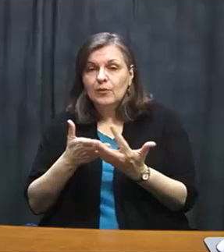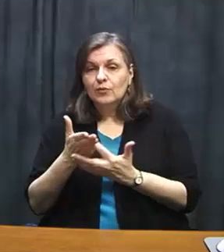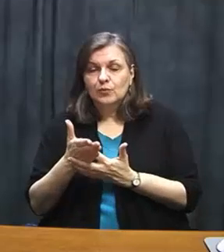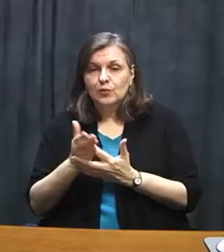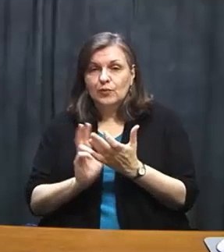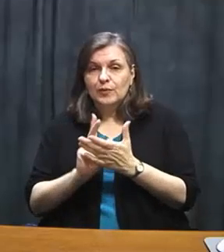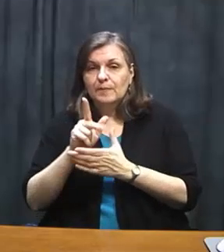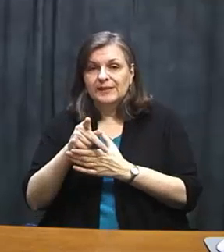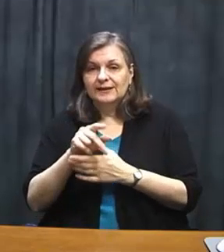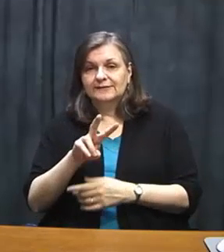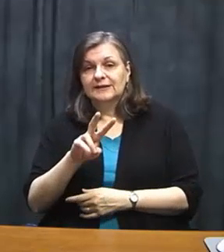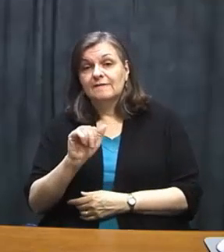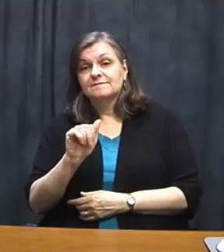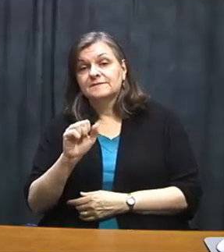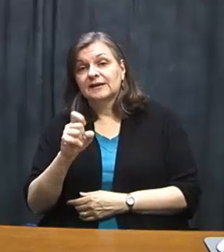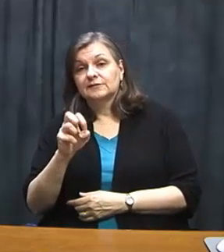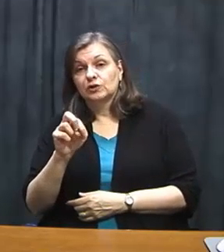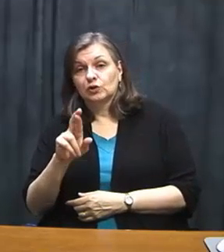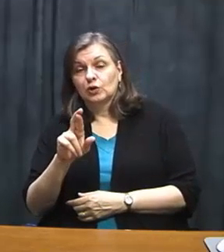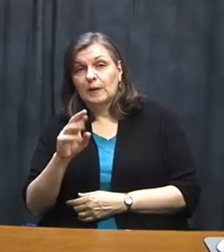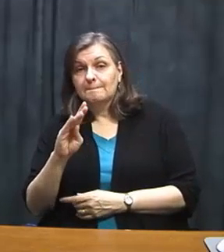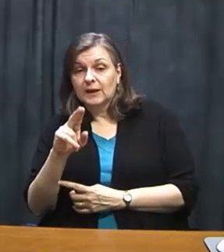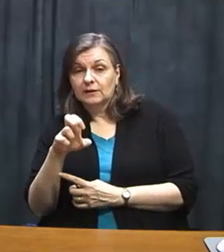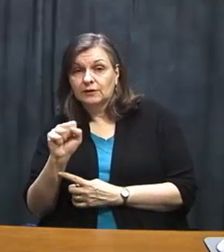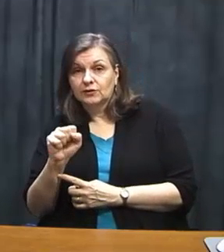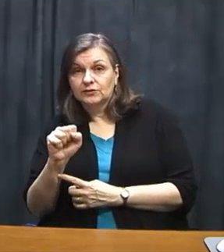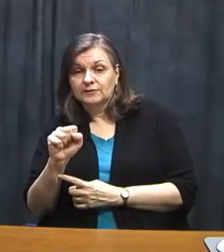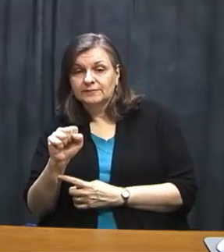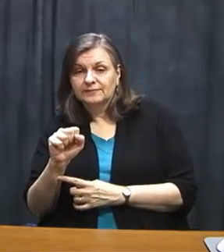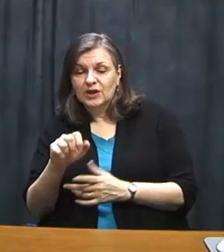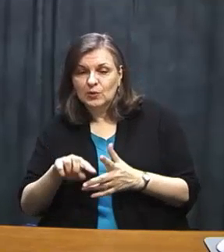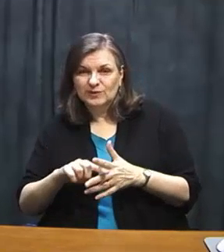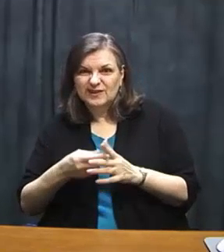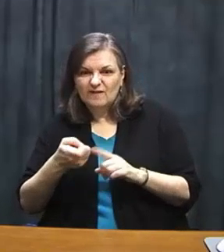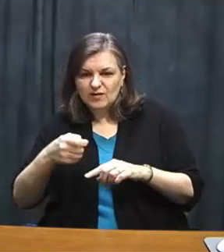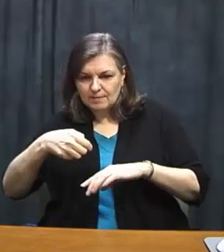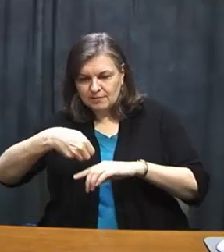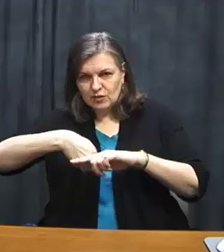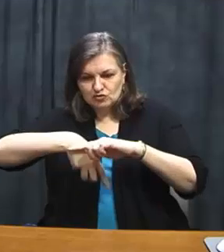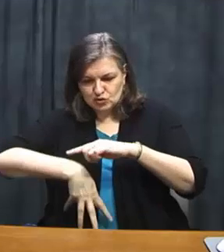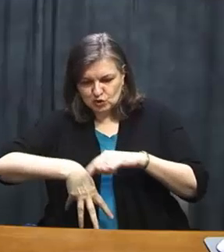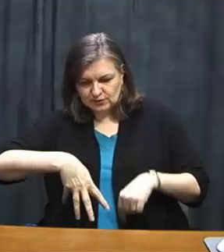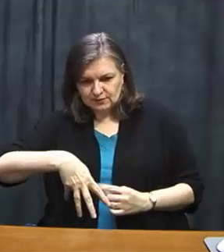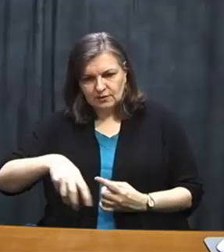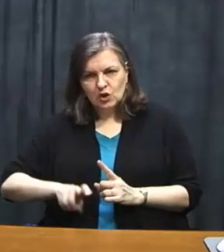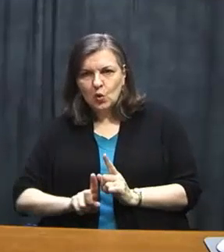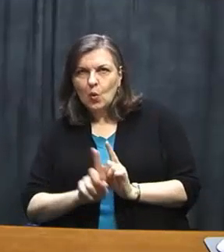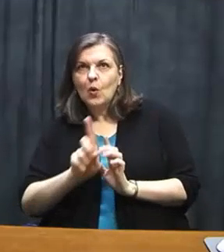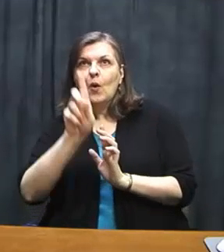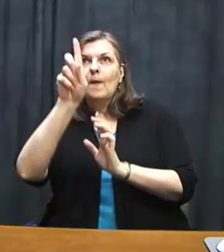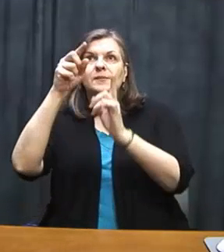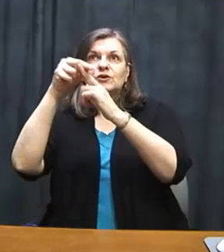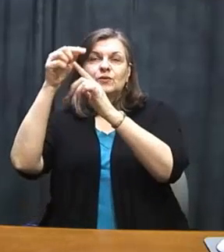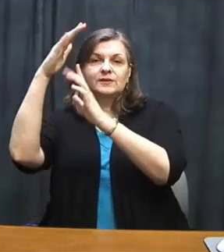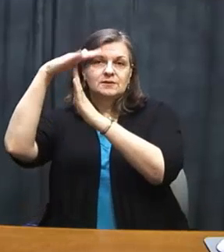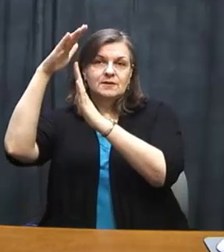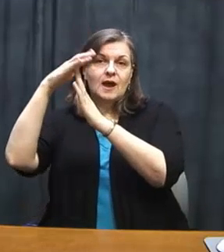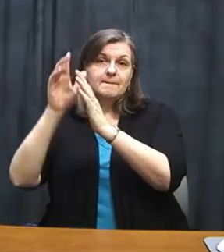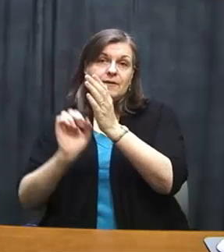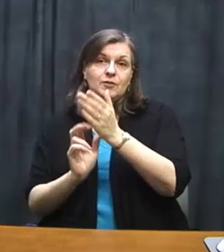all throughout the plant reaching from the very longest roots to the very tall stems and leaves